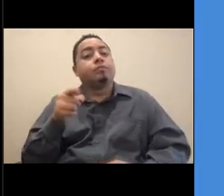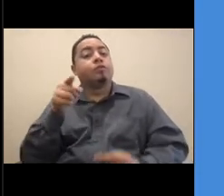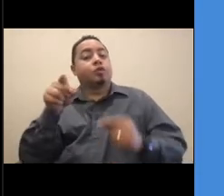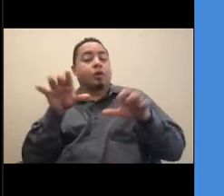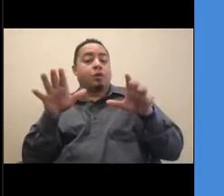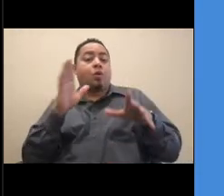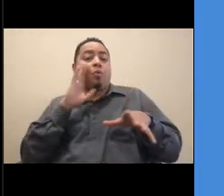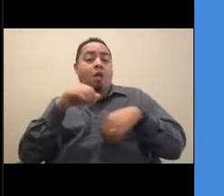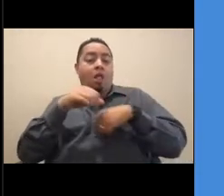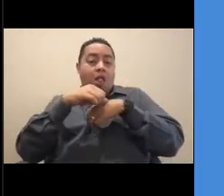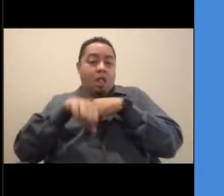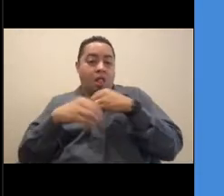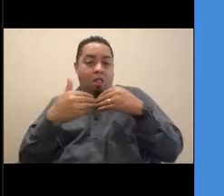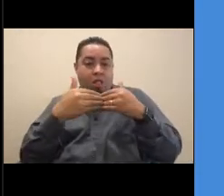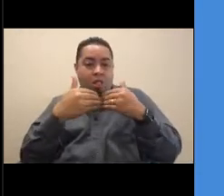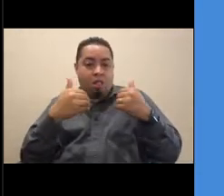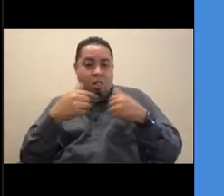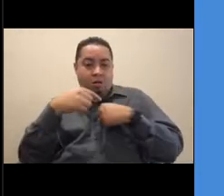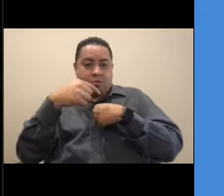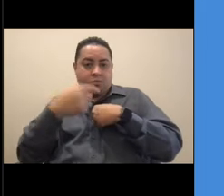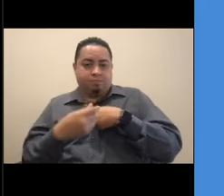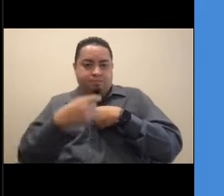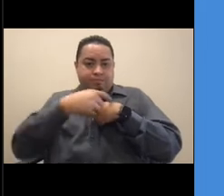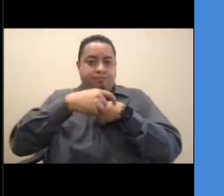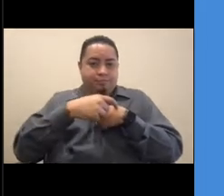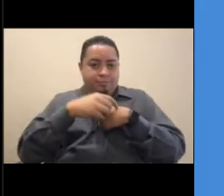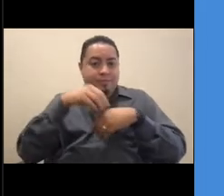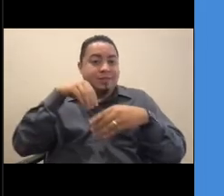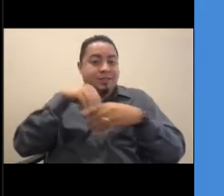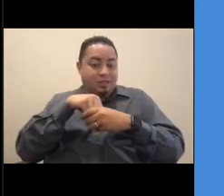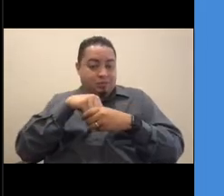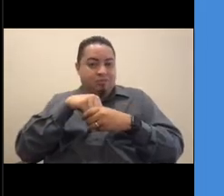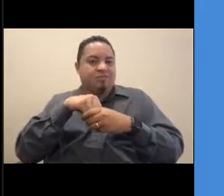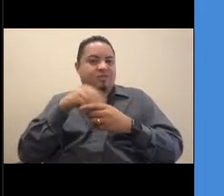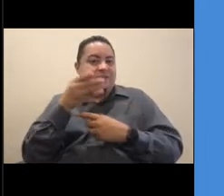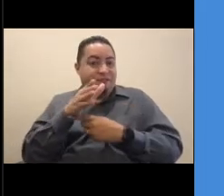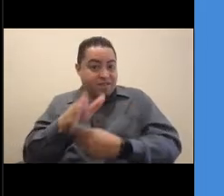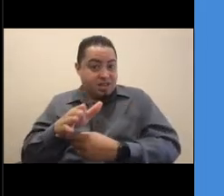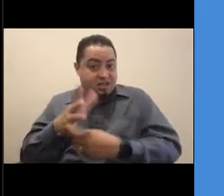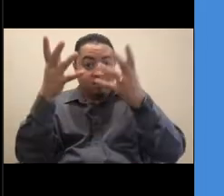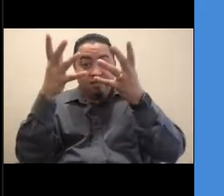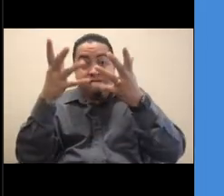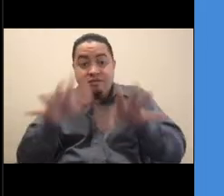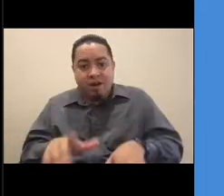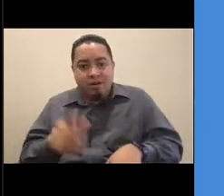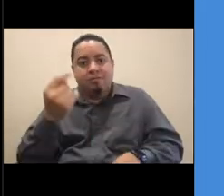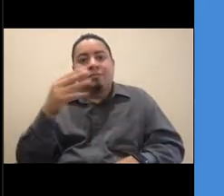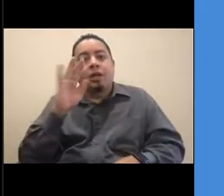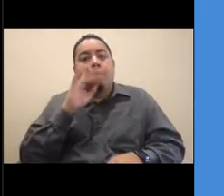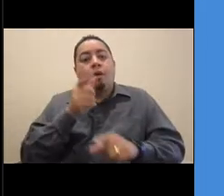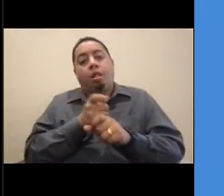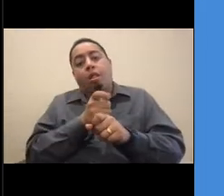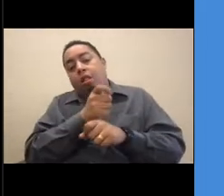to insert this acoustic tag into the fish so that we can then rerelease the fish and then map it out where it's going